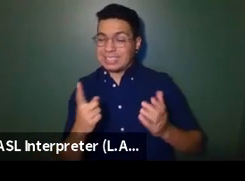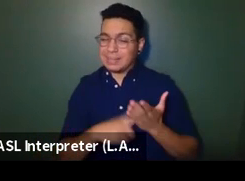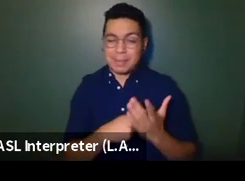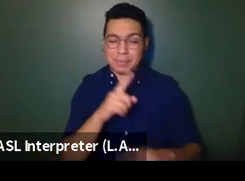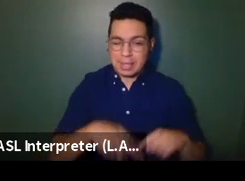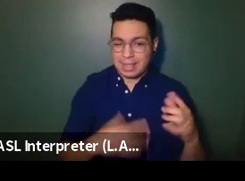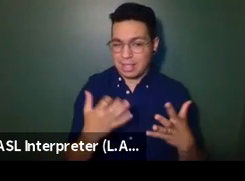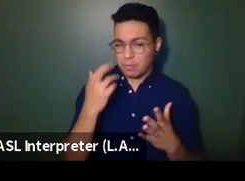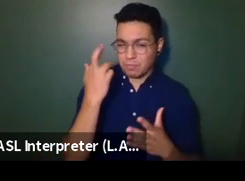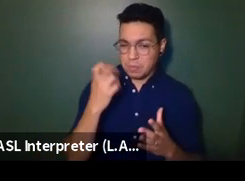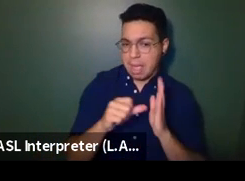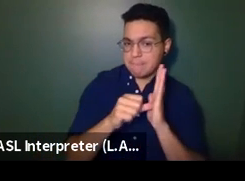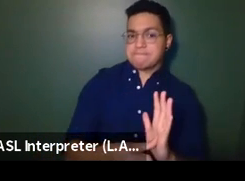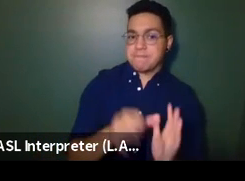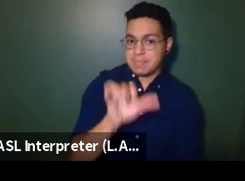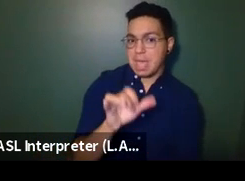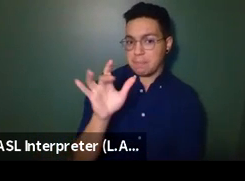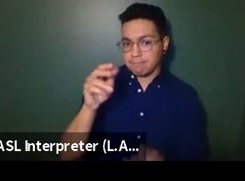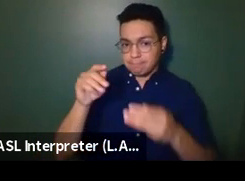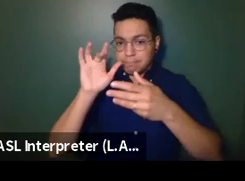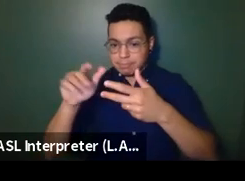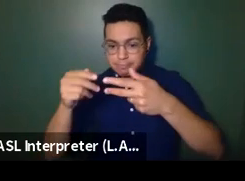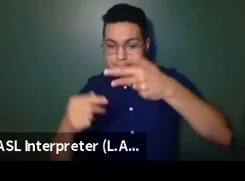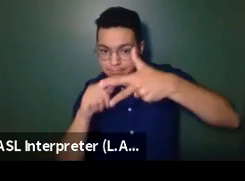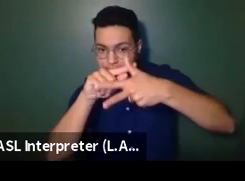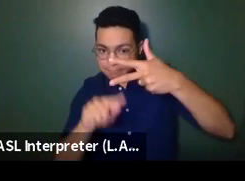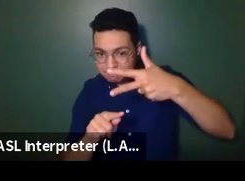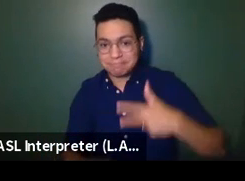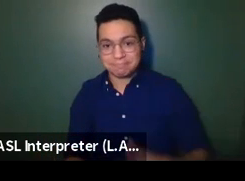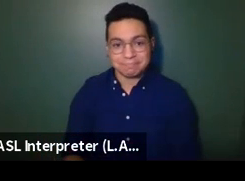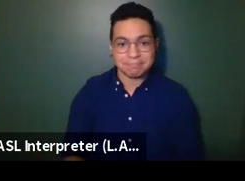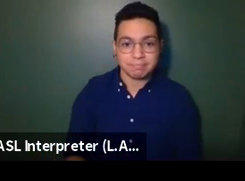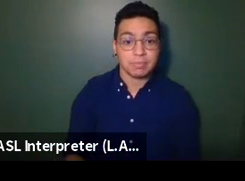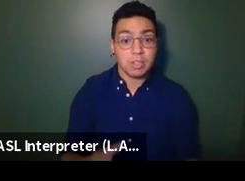Katherine Livick - ESD 112: Over here on my right sidebar, I have some options for how the assignment is going out.